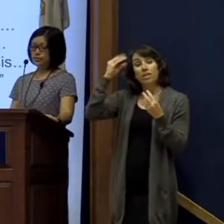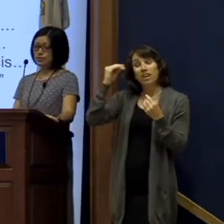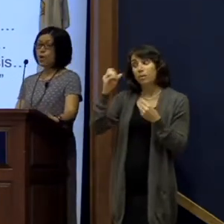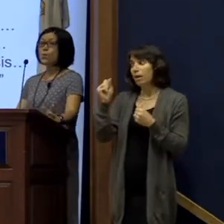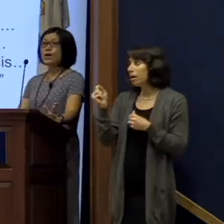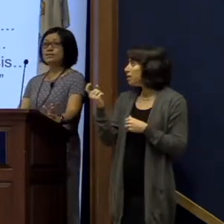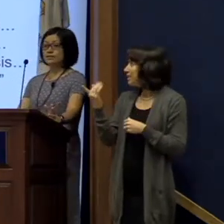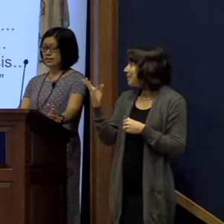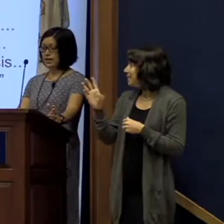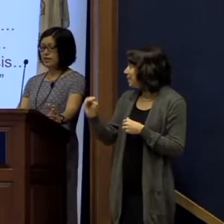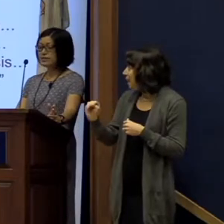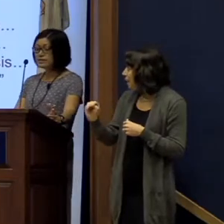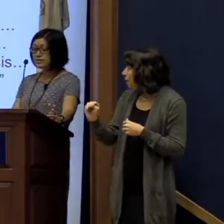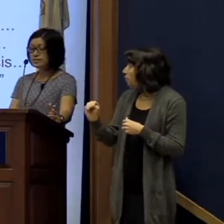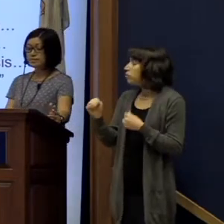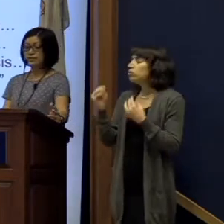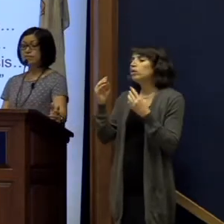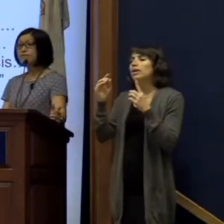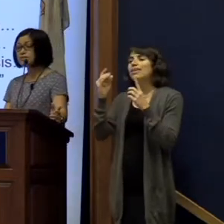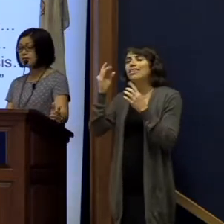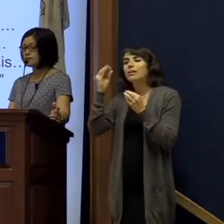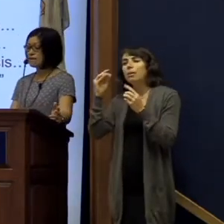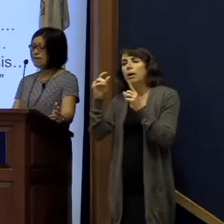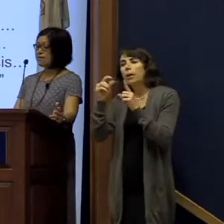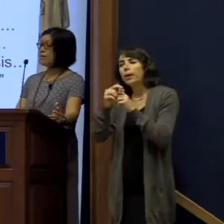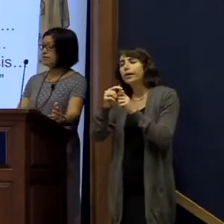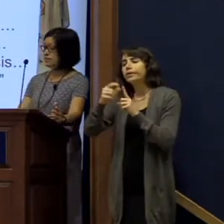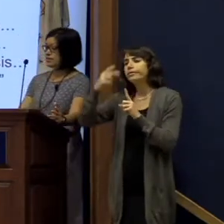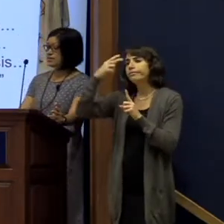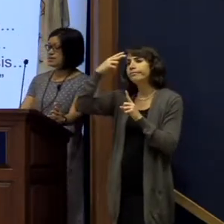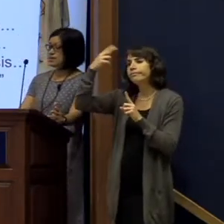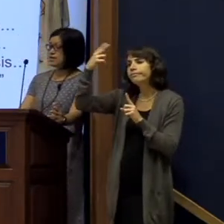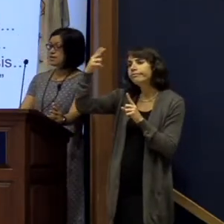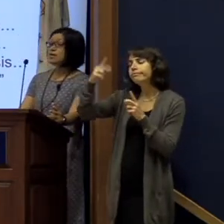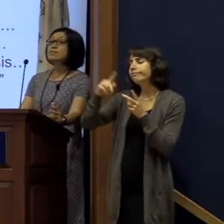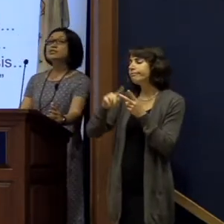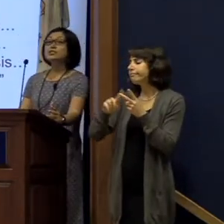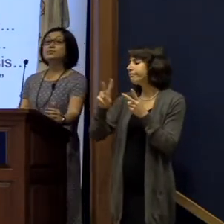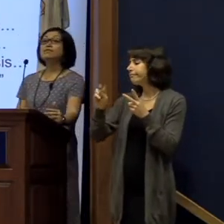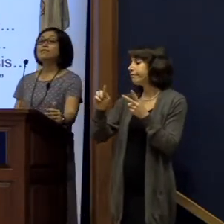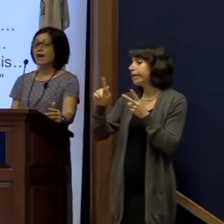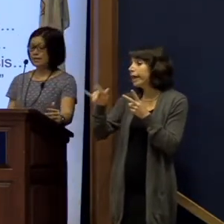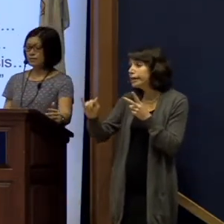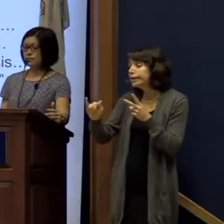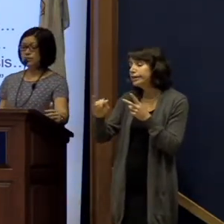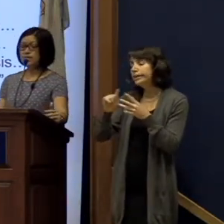words such as hypothesis, metamorphosis, velocity, the images we find when we search for